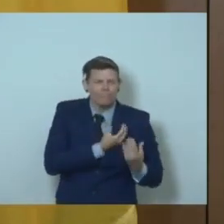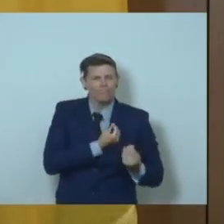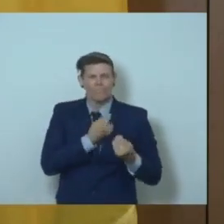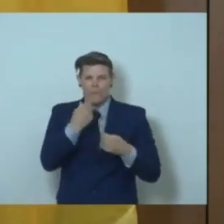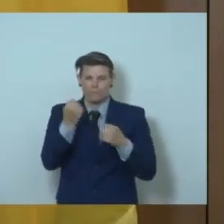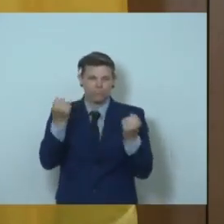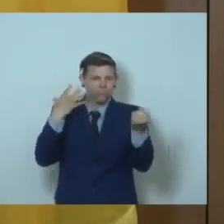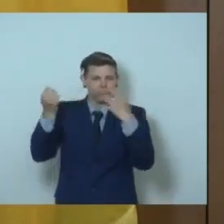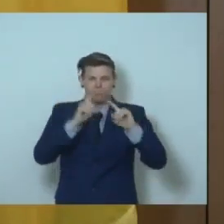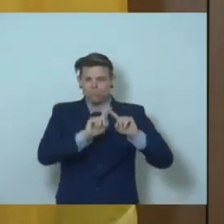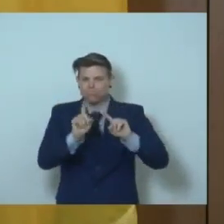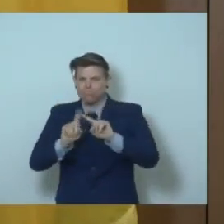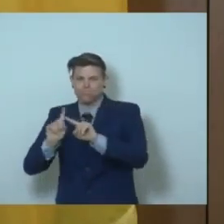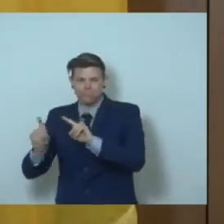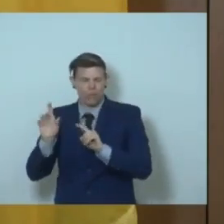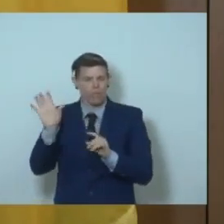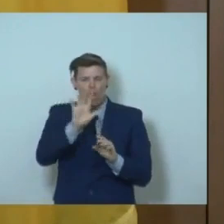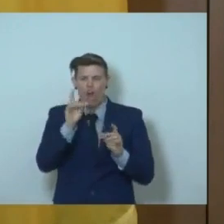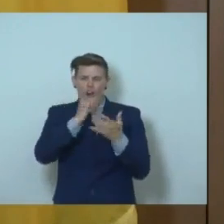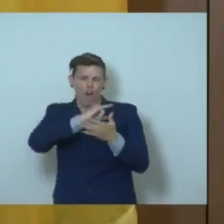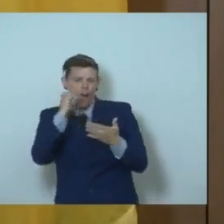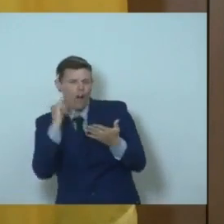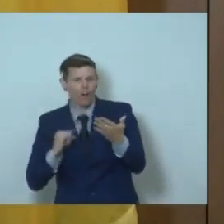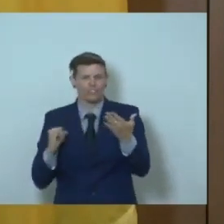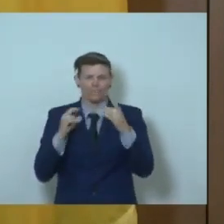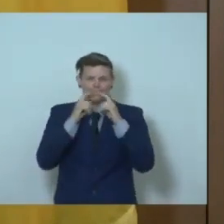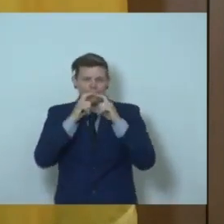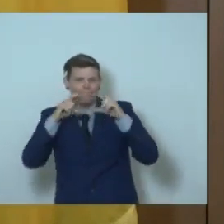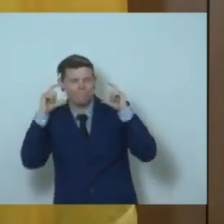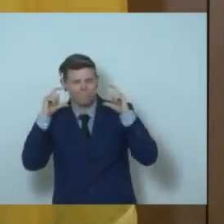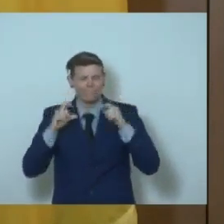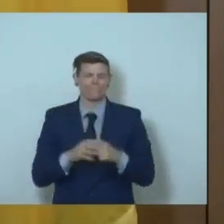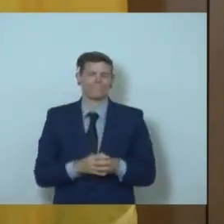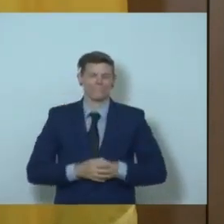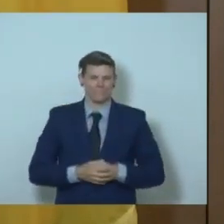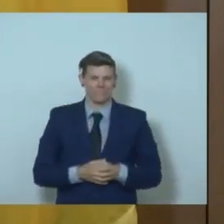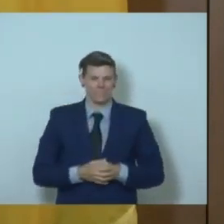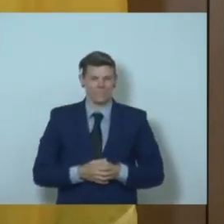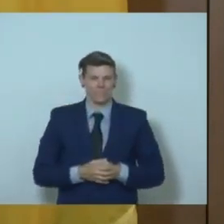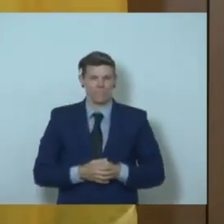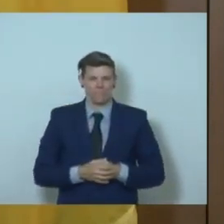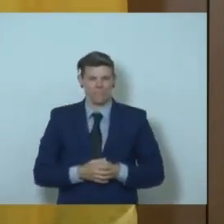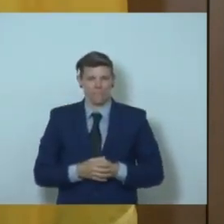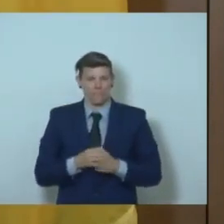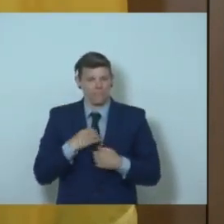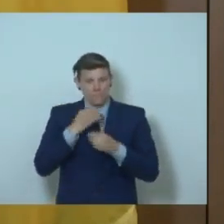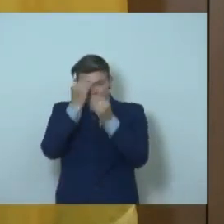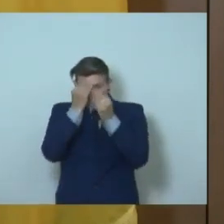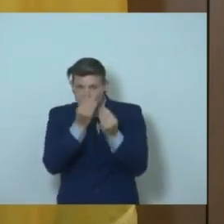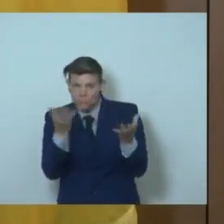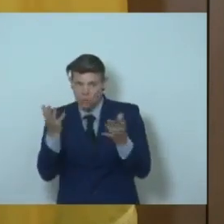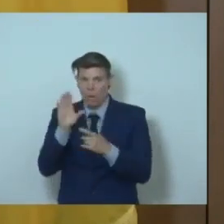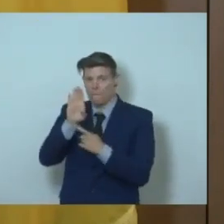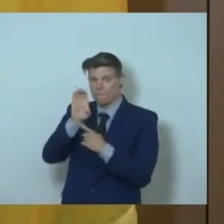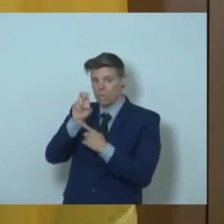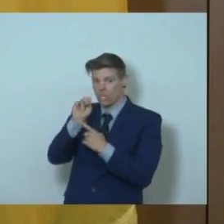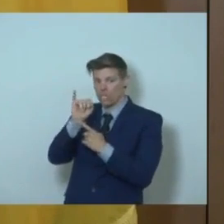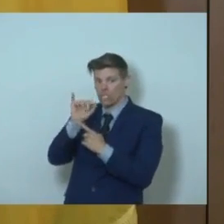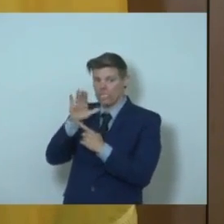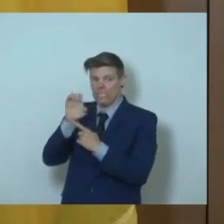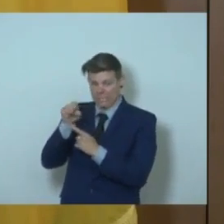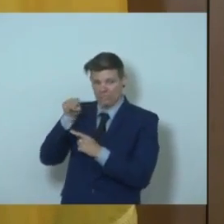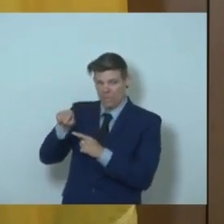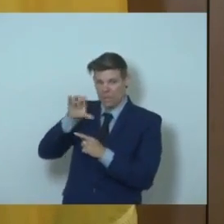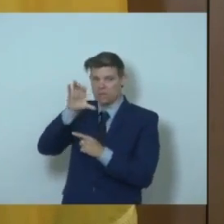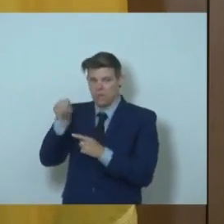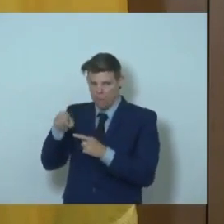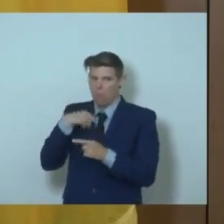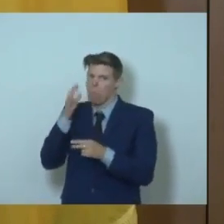KINDLY I HAVE SENT THEIR BEAUTIFUL CREATIONS AND I WANT EVERYONE TO KNOW AND BERNIE’S FOR YOU TO KNOW.